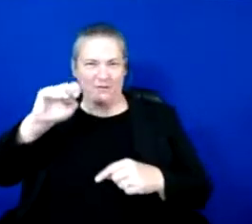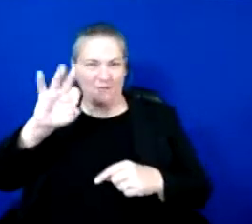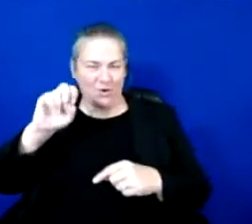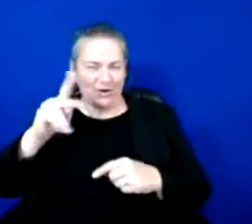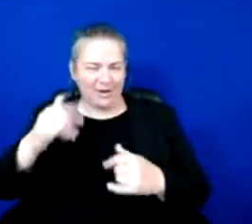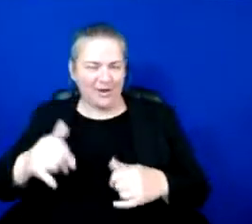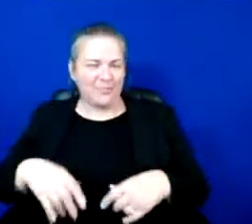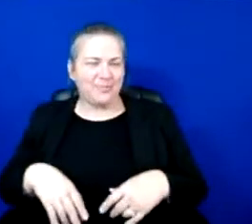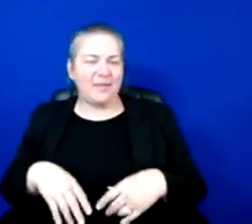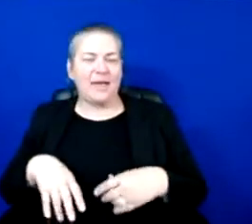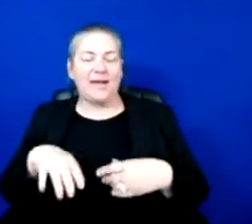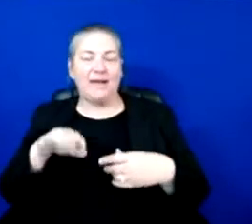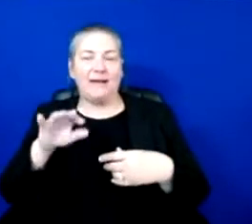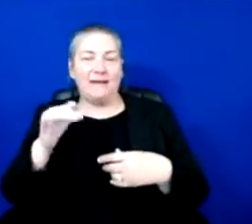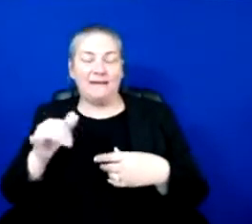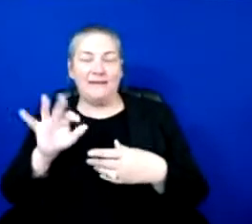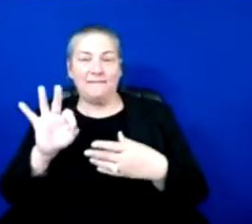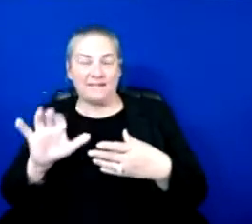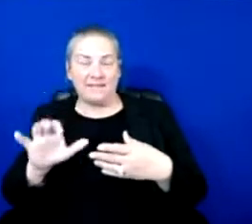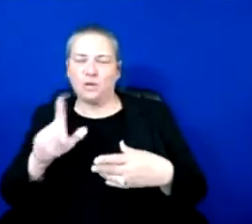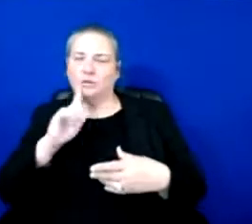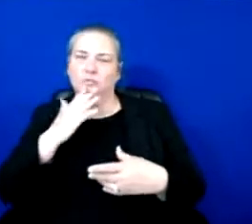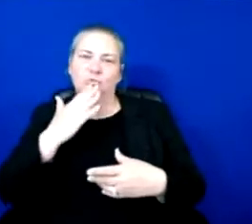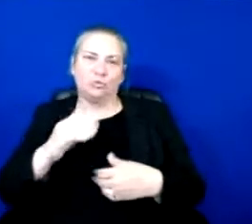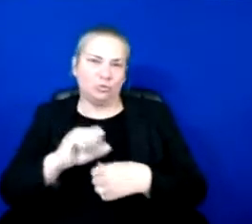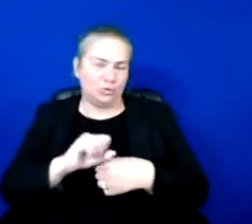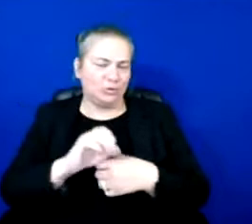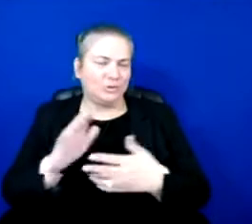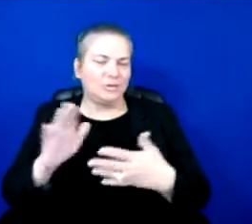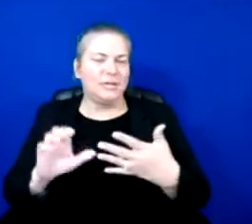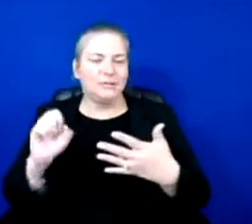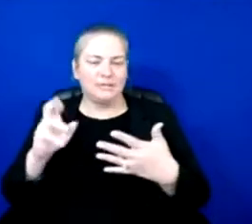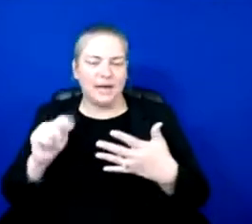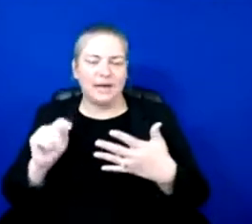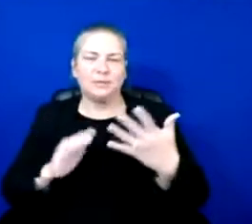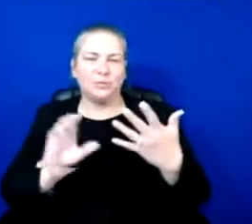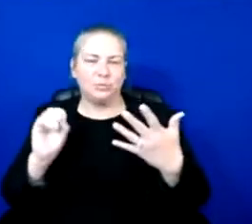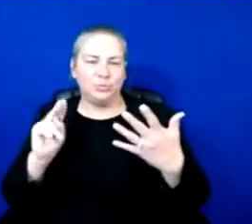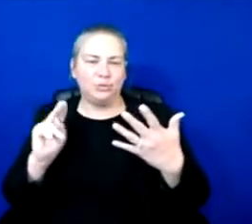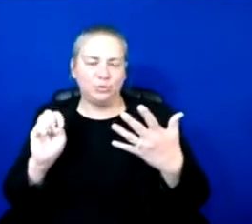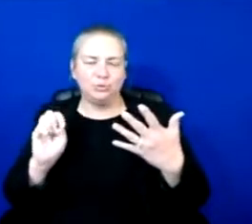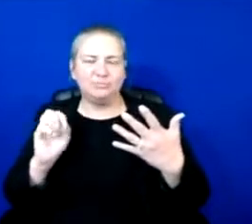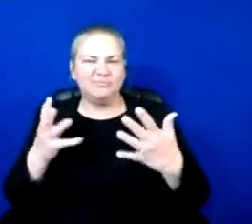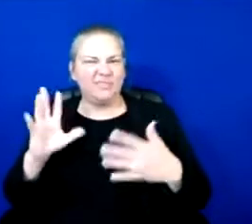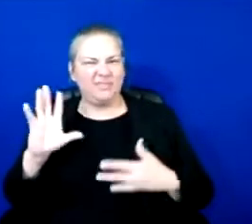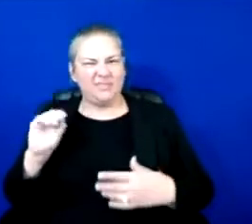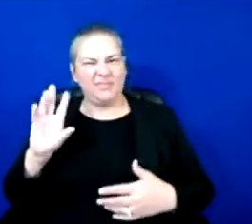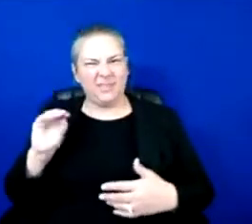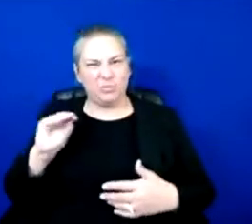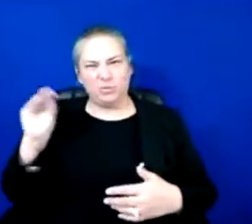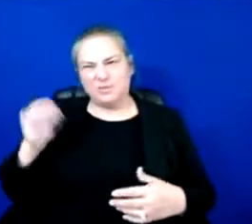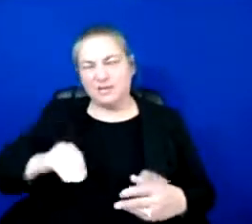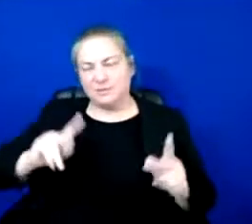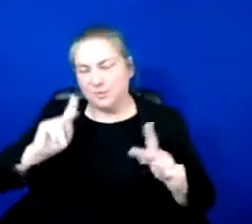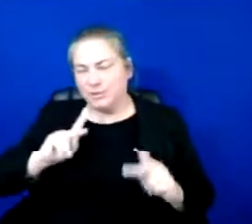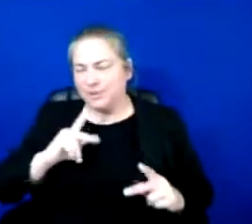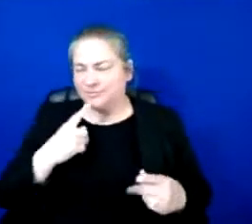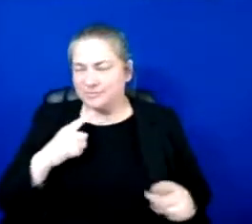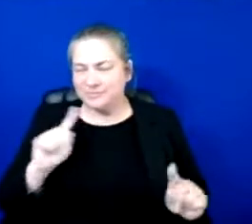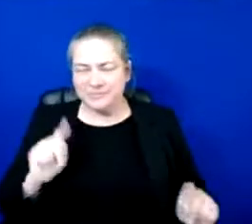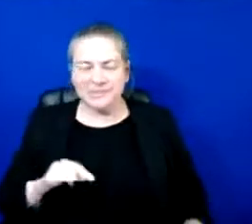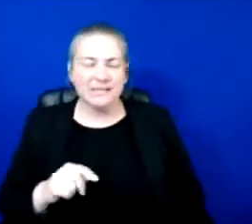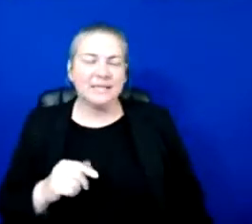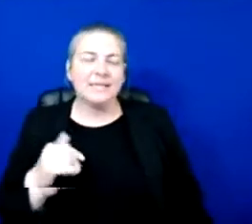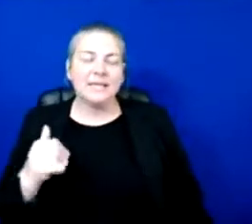then both Scott and Boone County there each over 50%. When we look at Table